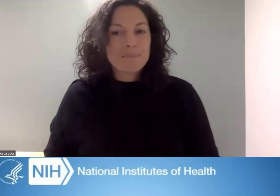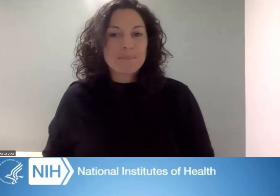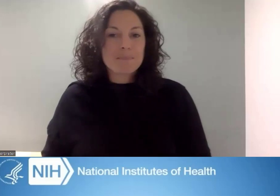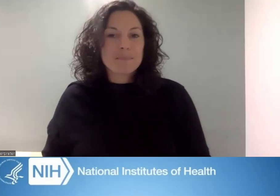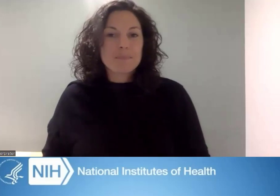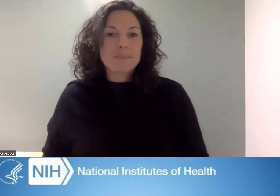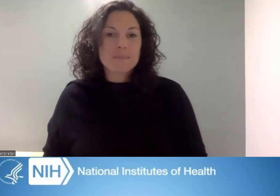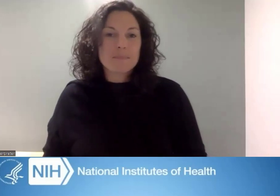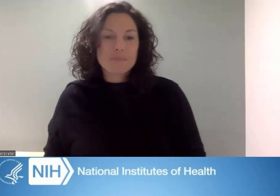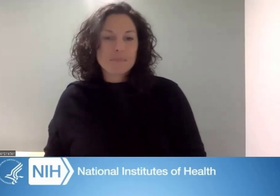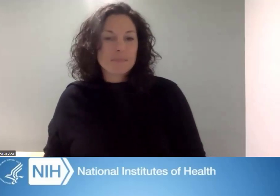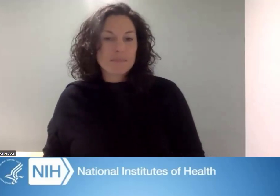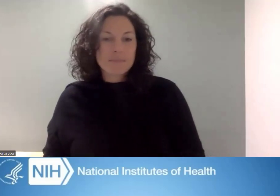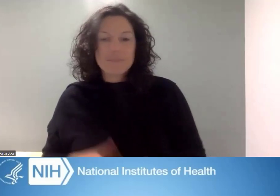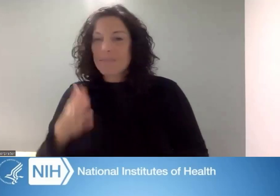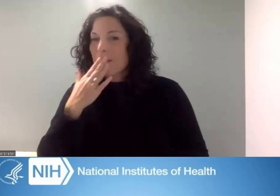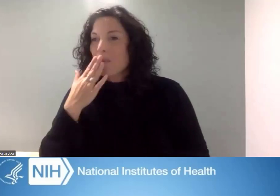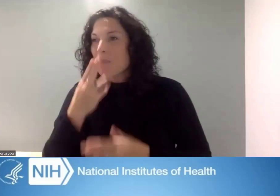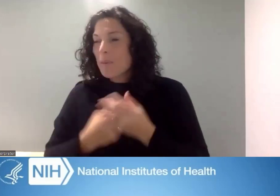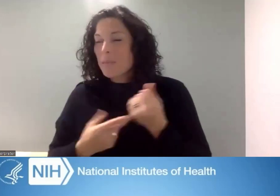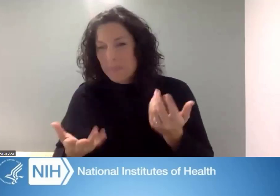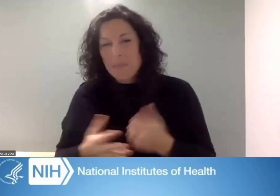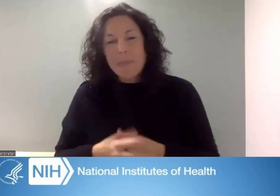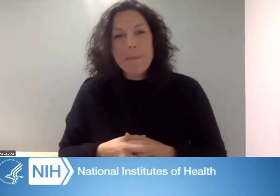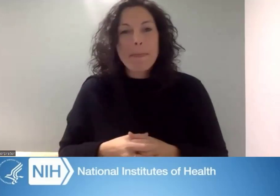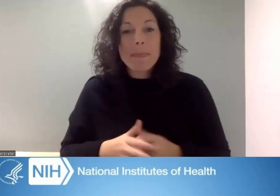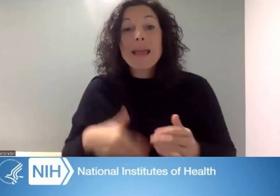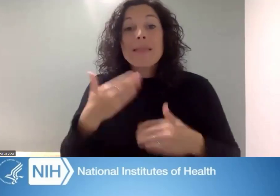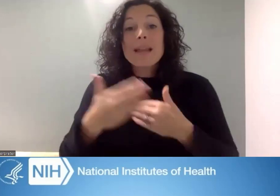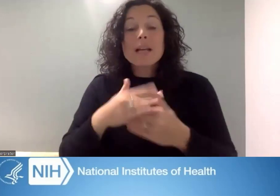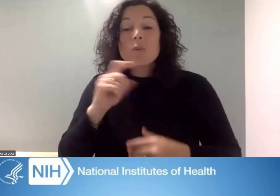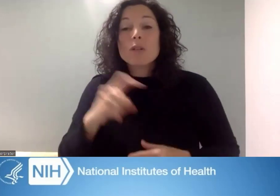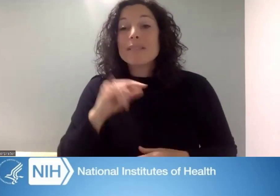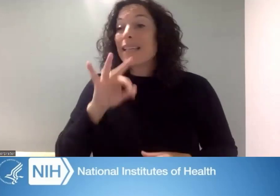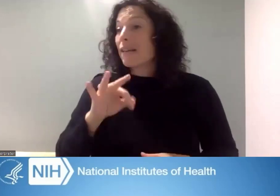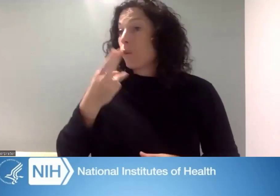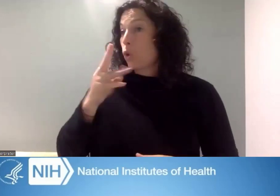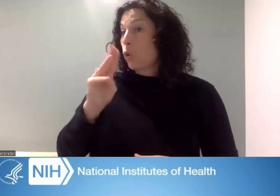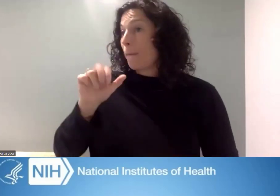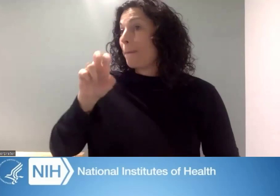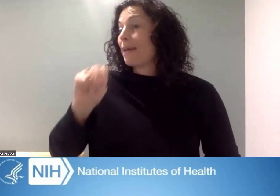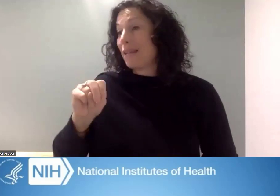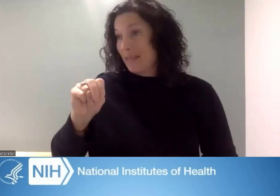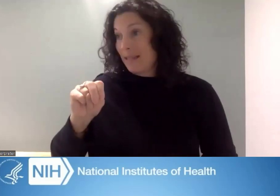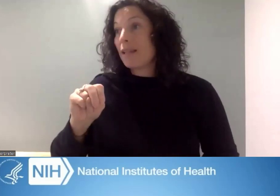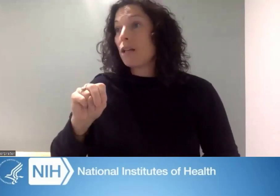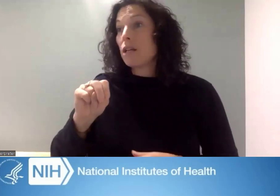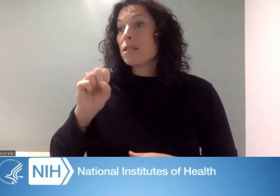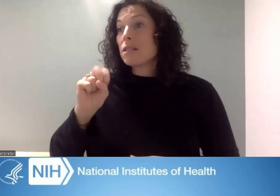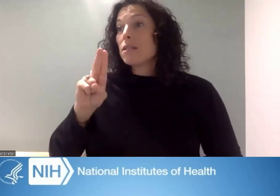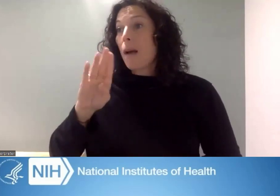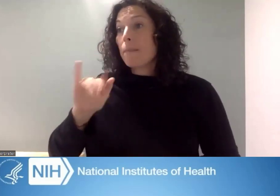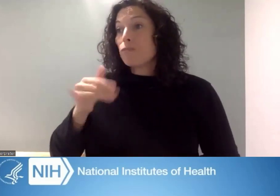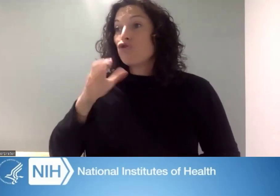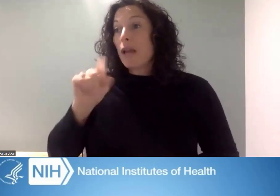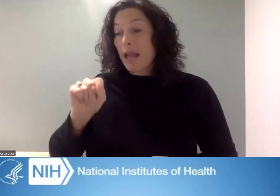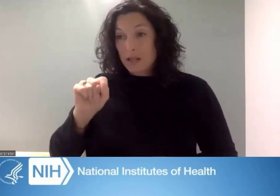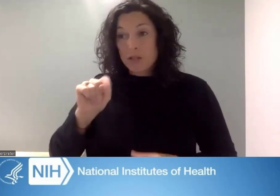Kasima Garst: Great, thank you both. The next question we have, if human subjects research happens at the foreign subrecipient site,